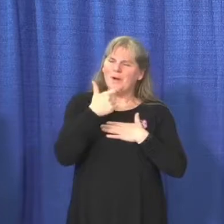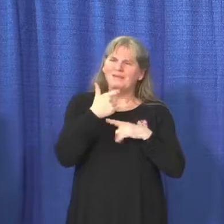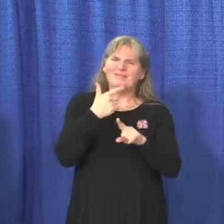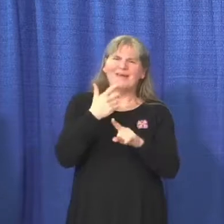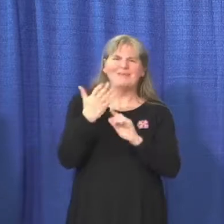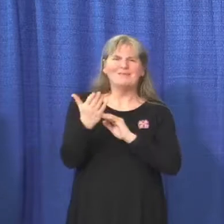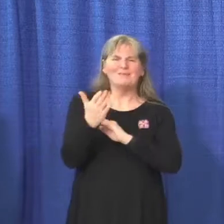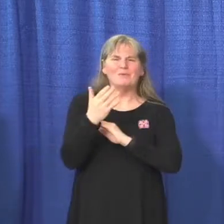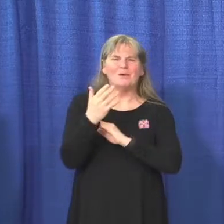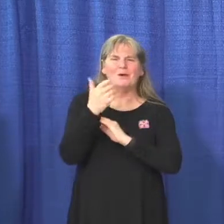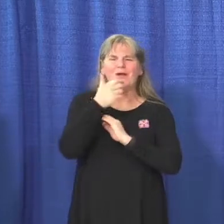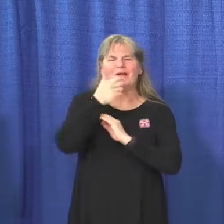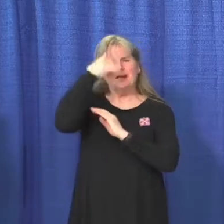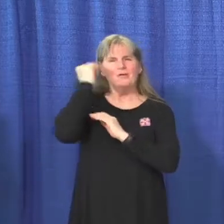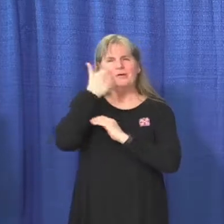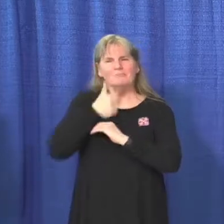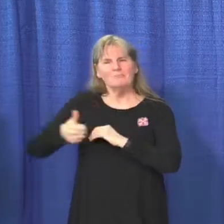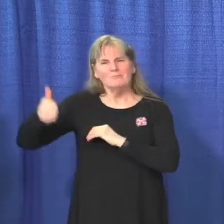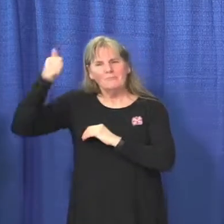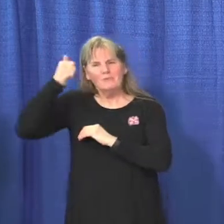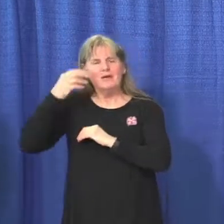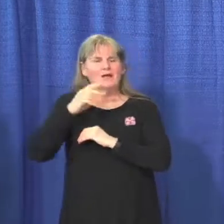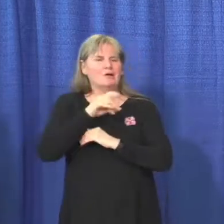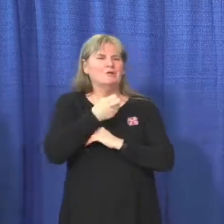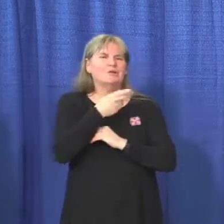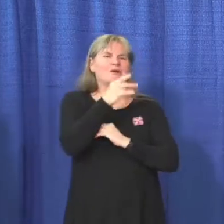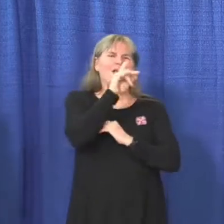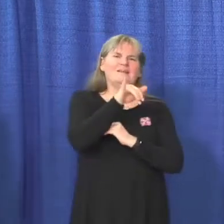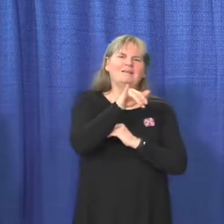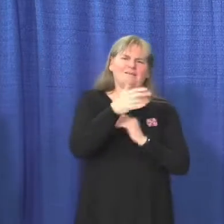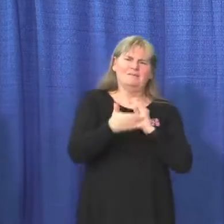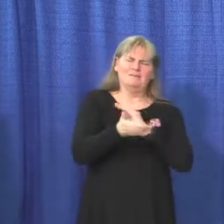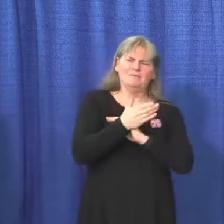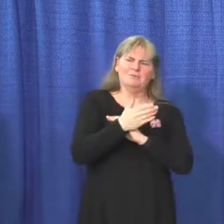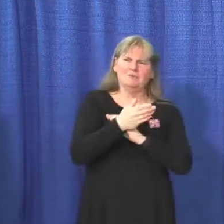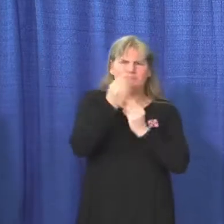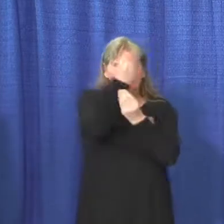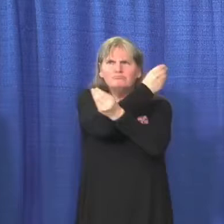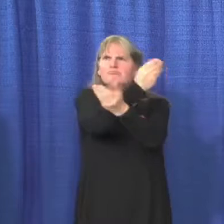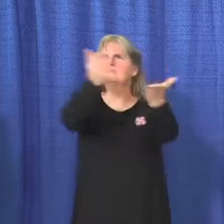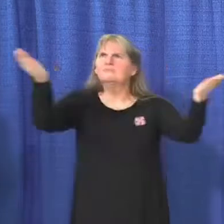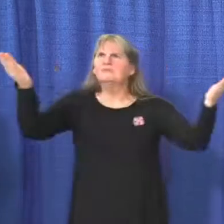this morning to update Yukon about that light at the end of